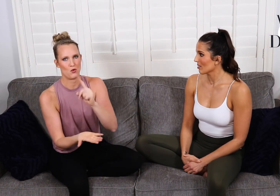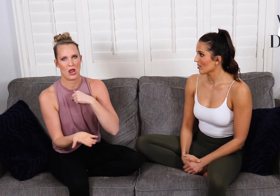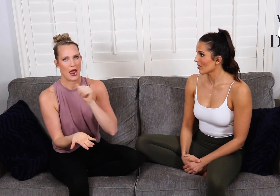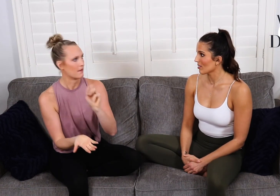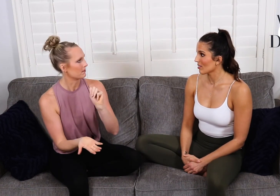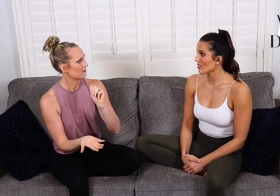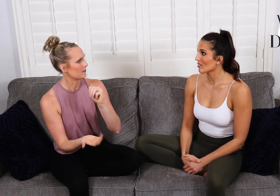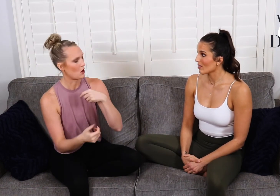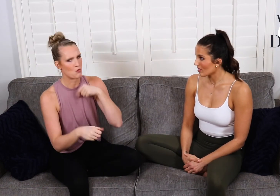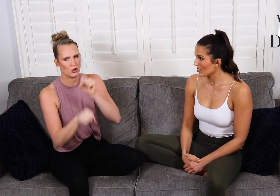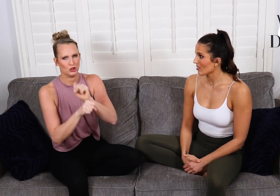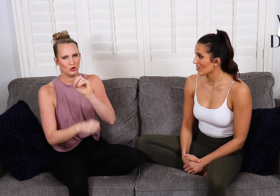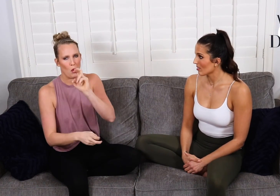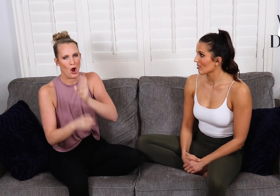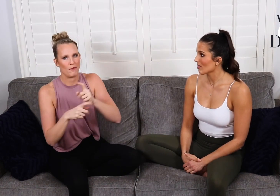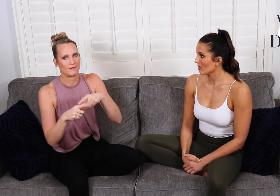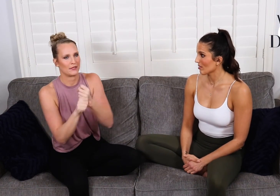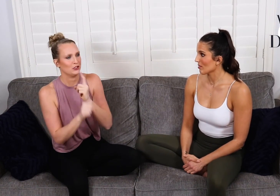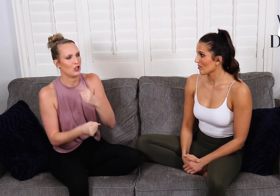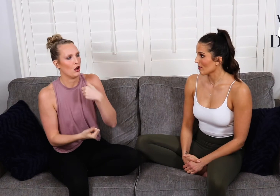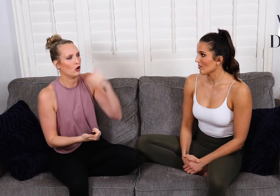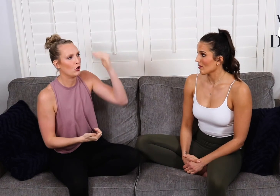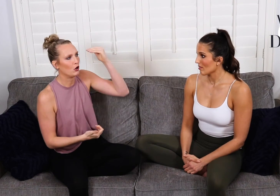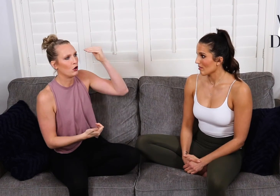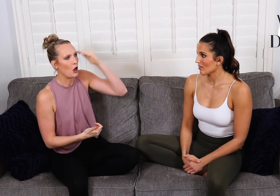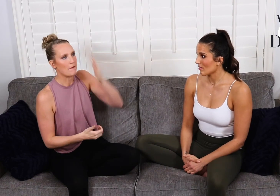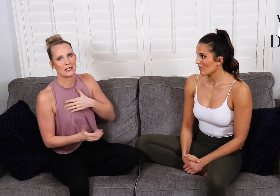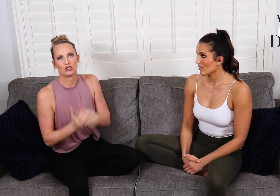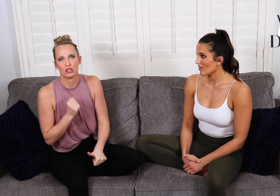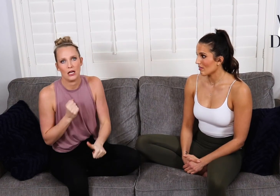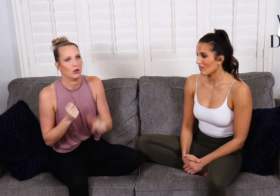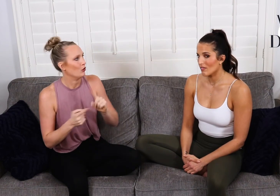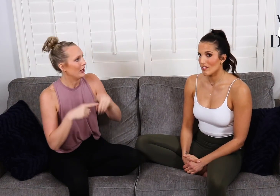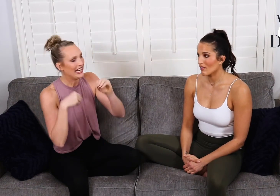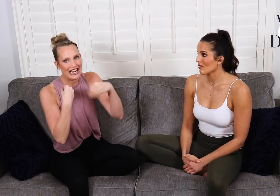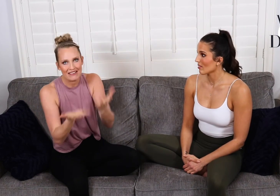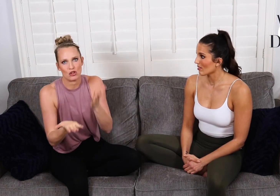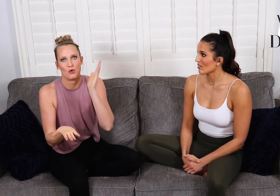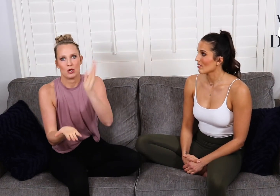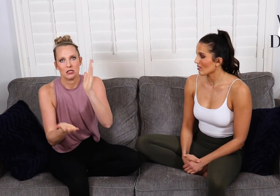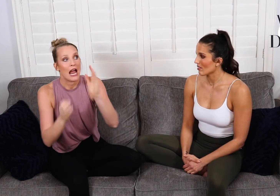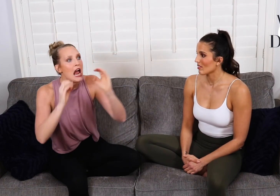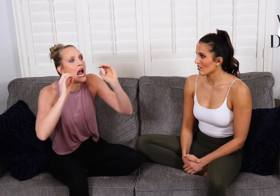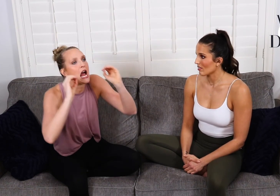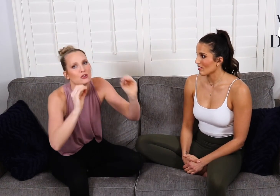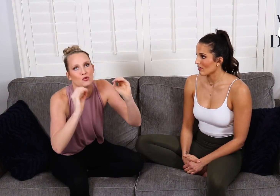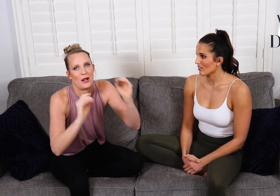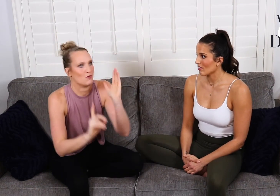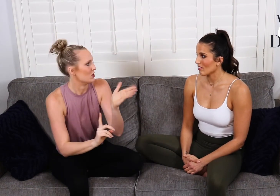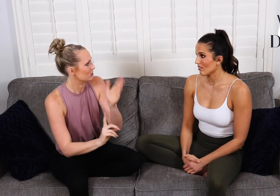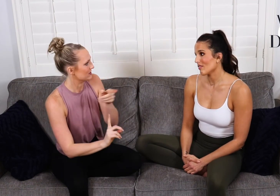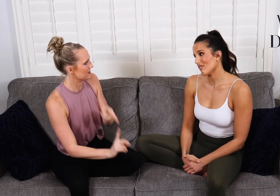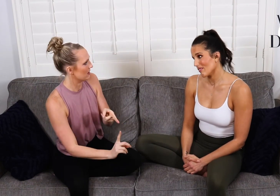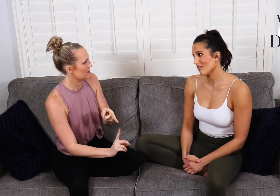to get to where I'm at. I worked so hard to make sure that I knew my shit. Give this presentation and educate.